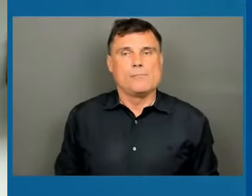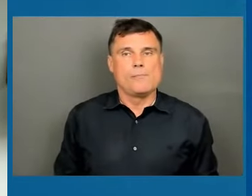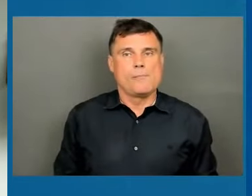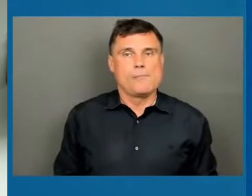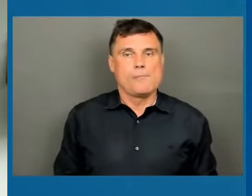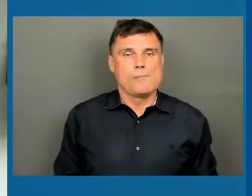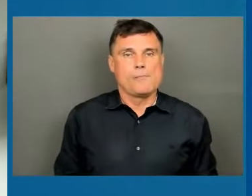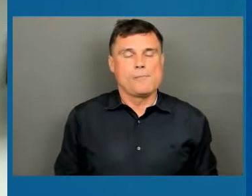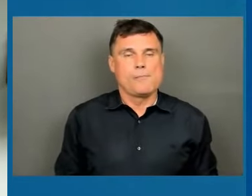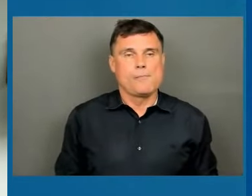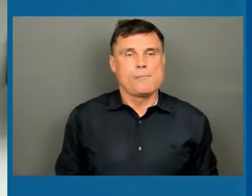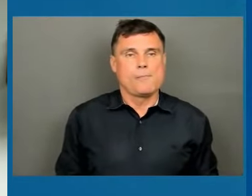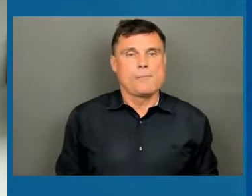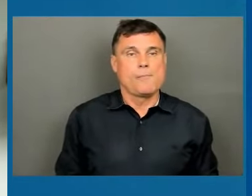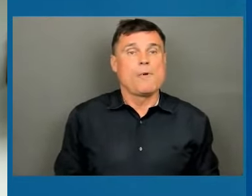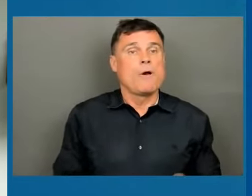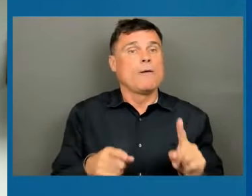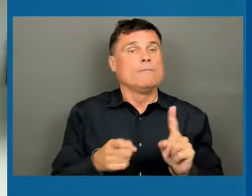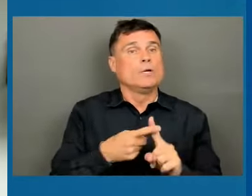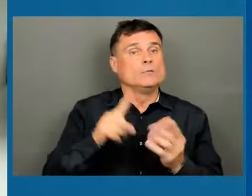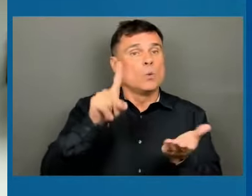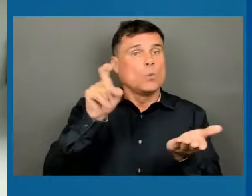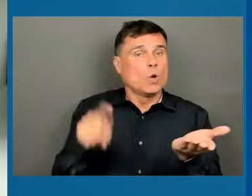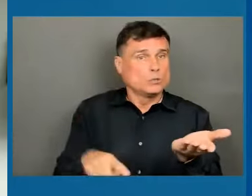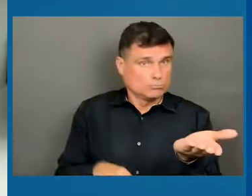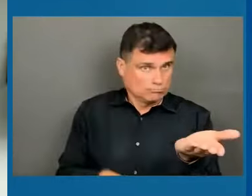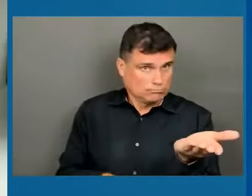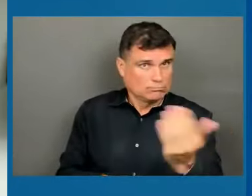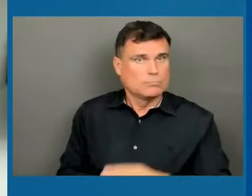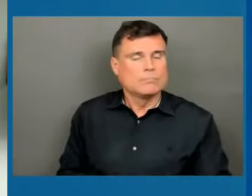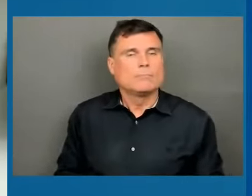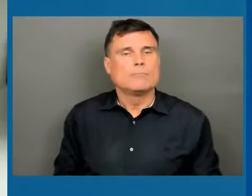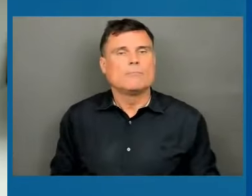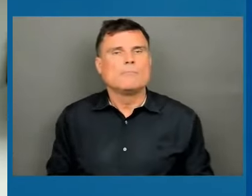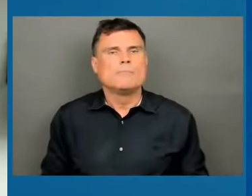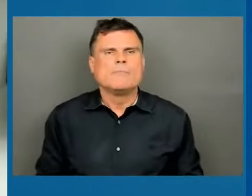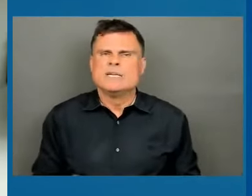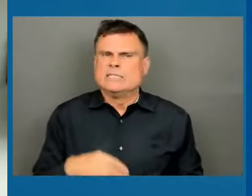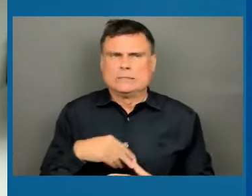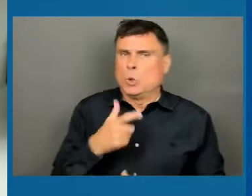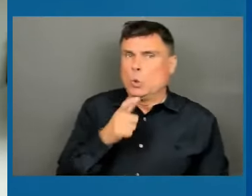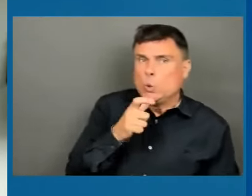question best. But at this